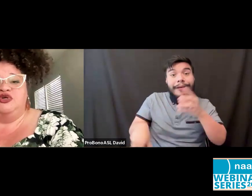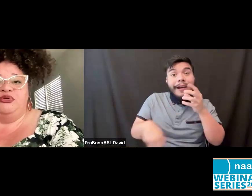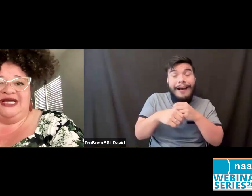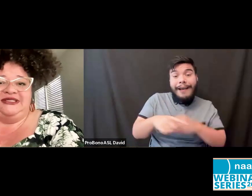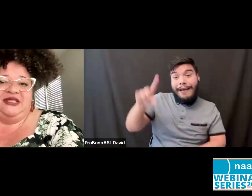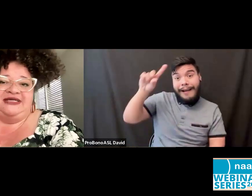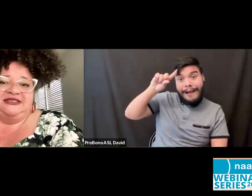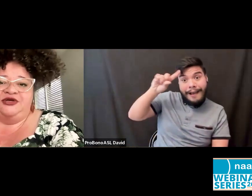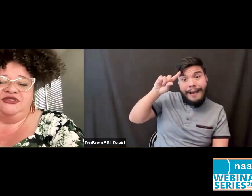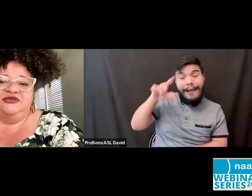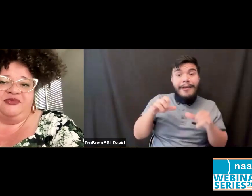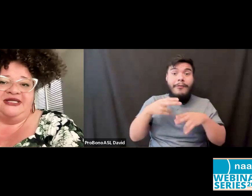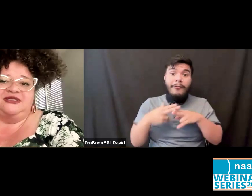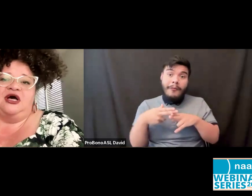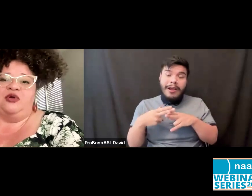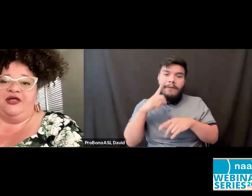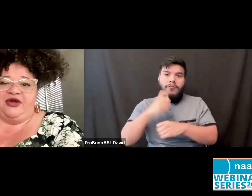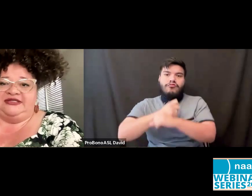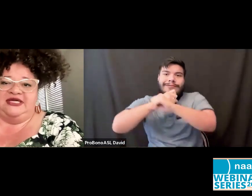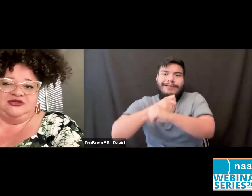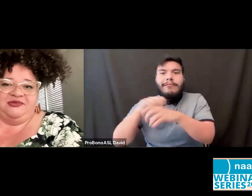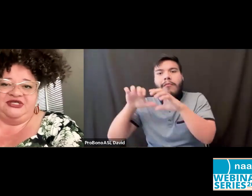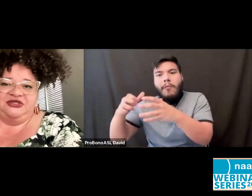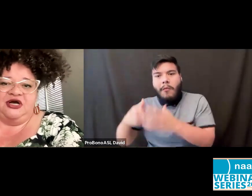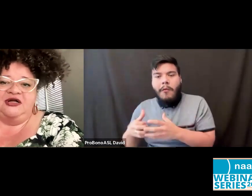to protected classes under civil rights law or other anti-discrimination law.